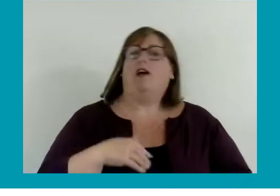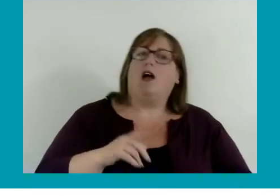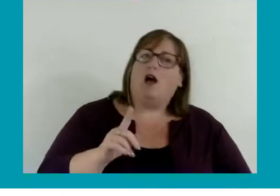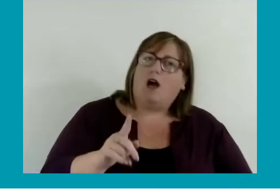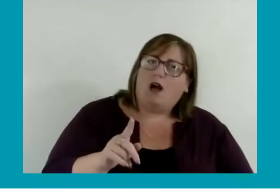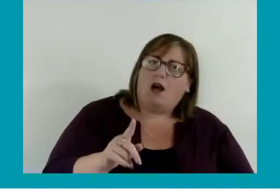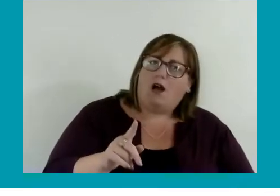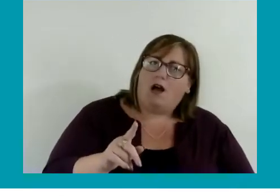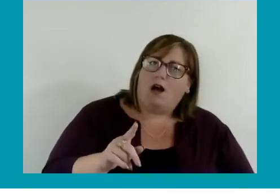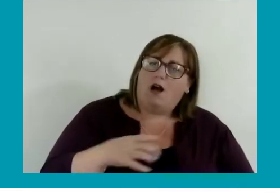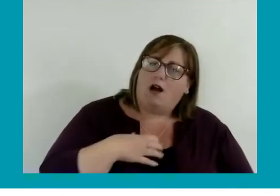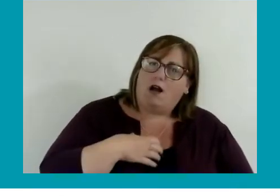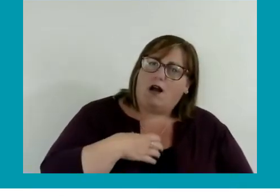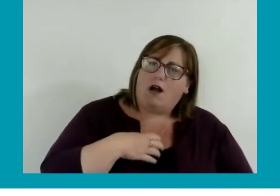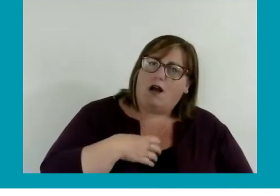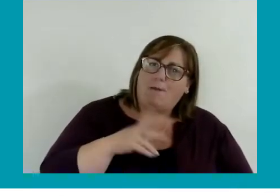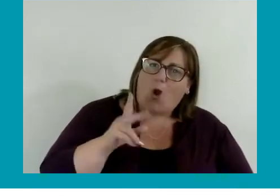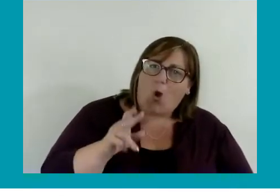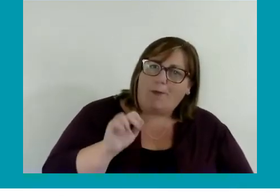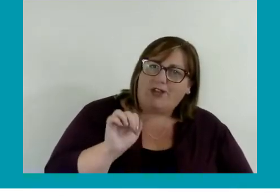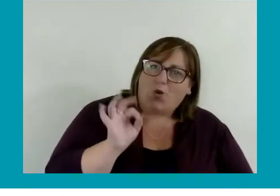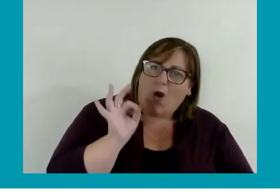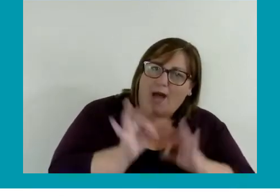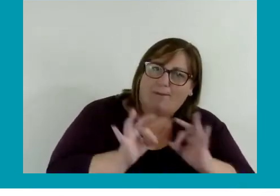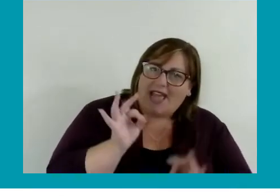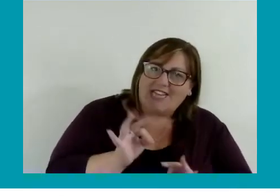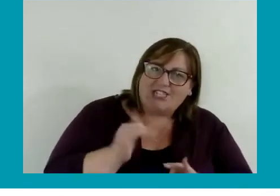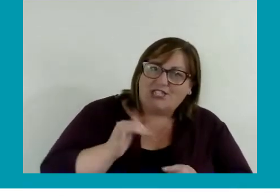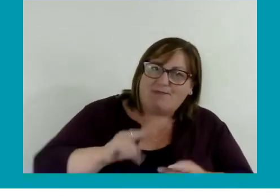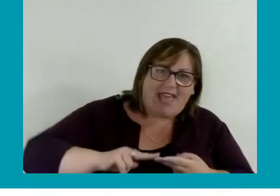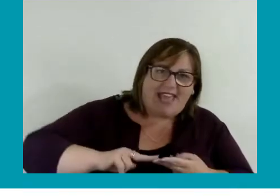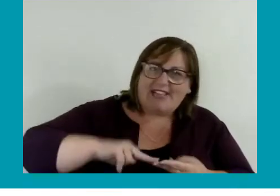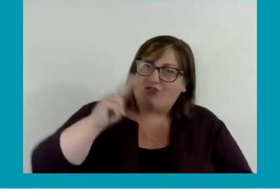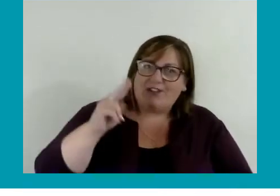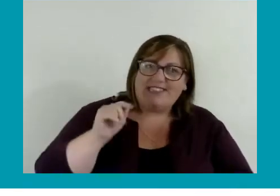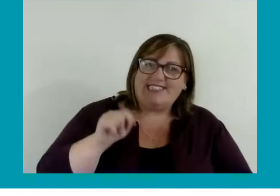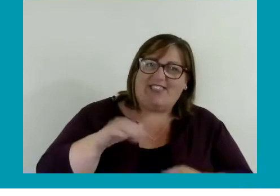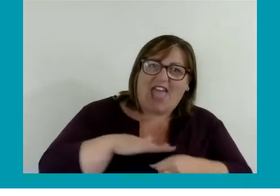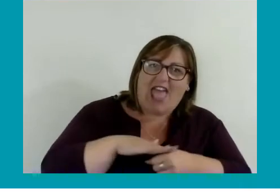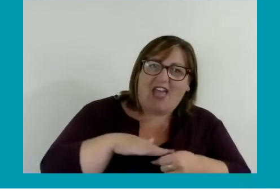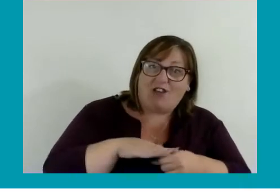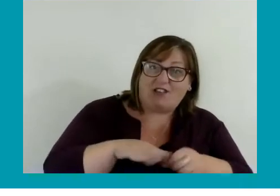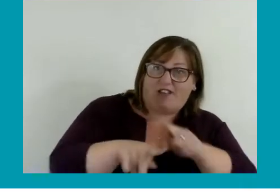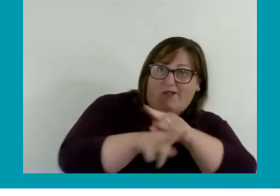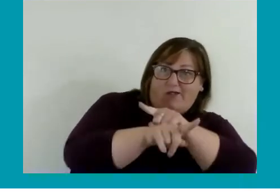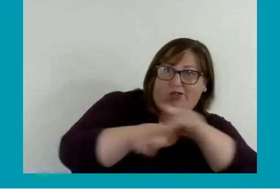your applications might increase in those areas so all of you IT techy people out there take